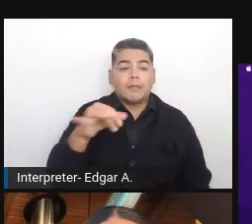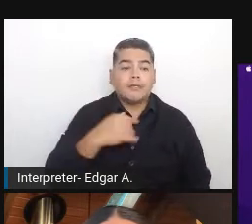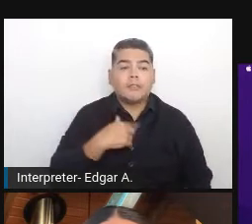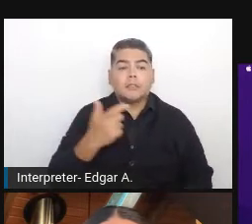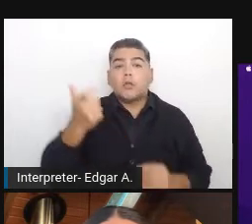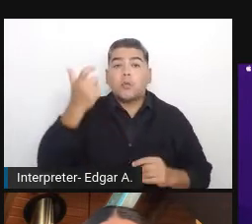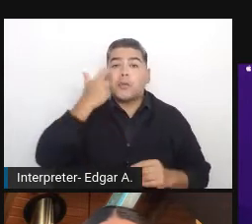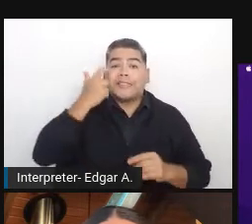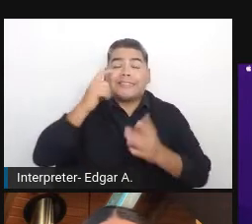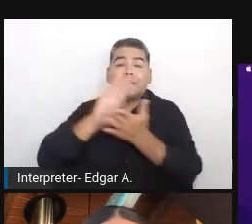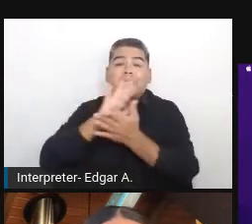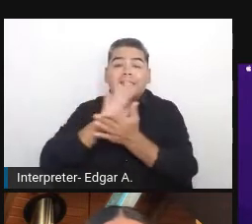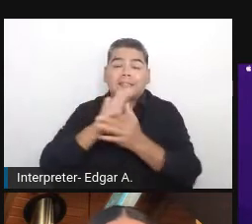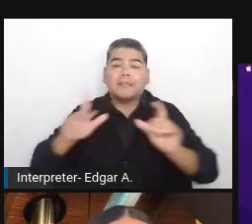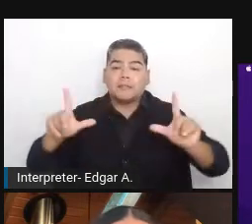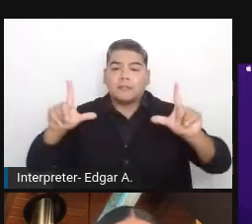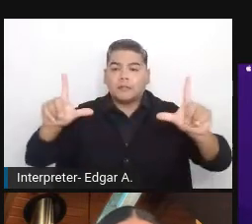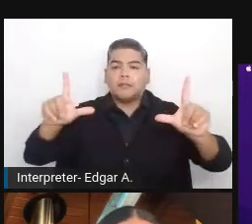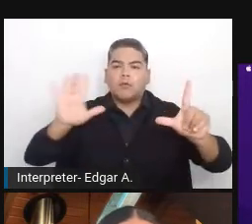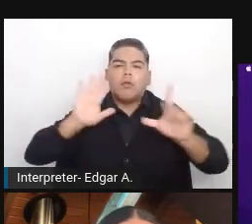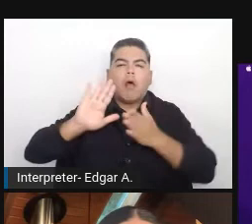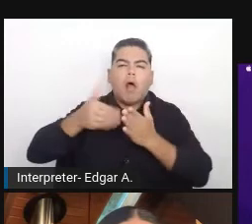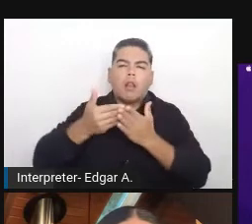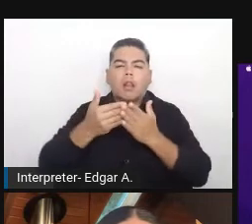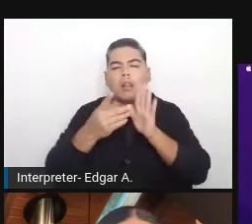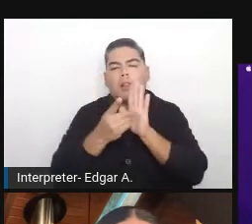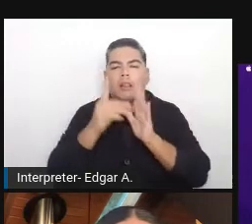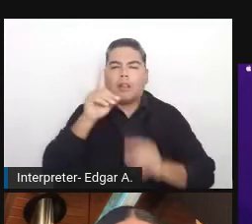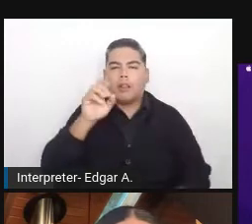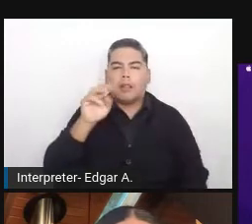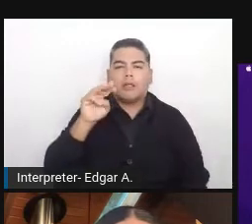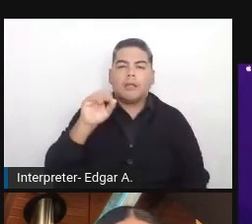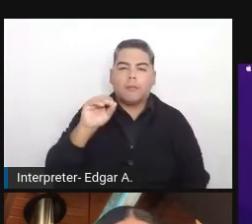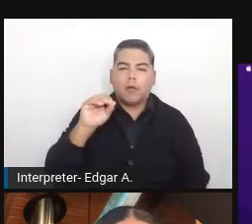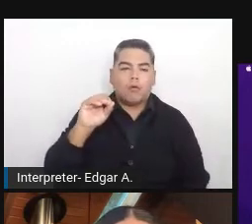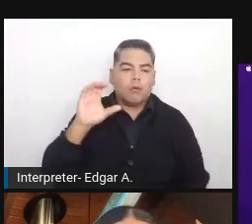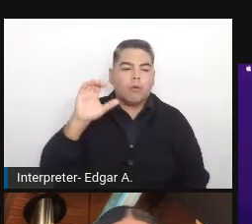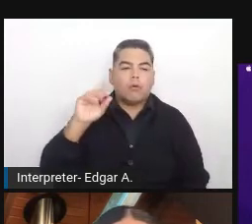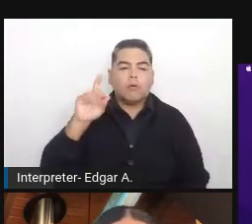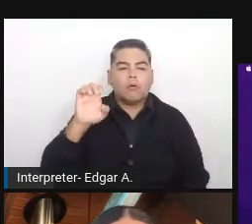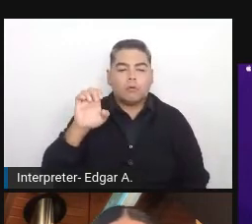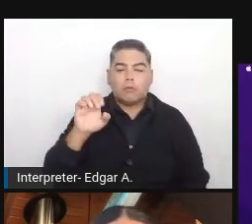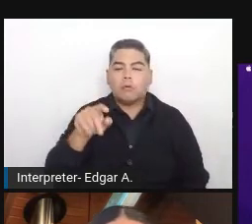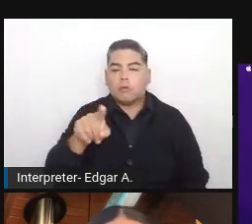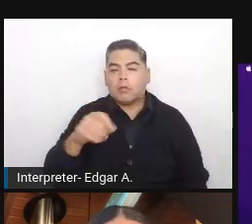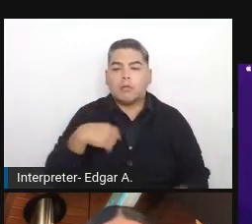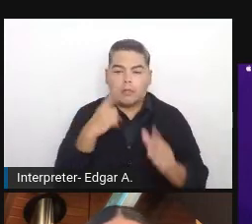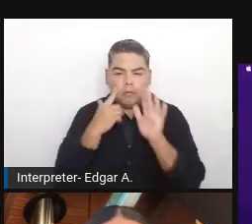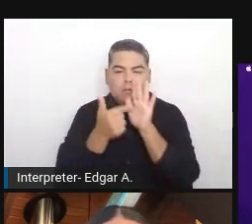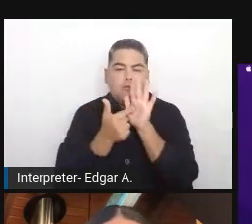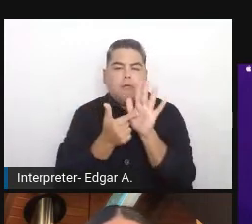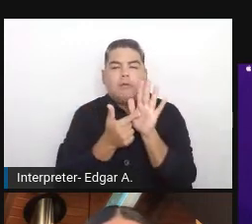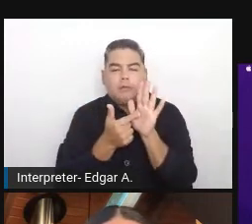with all the demo code and also an example of a multi-select,